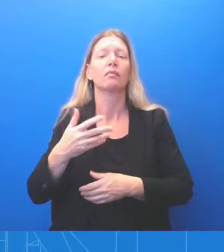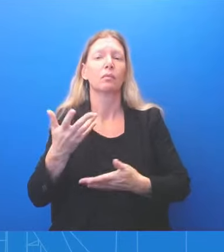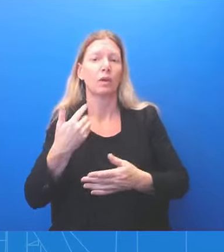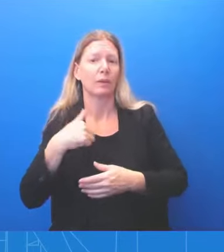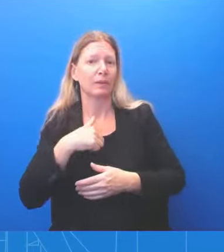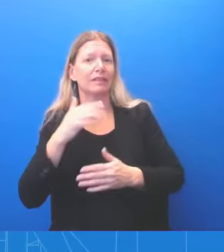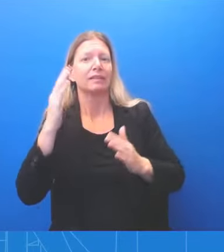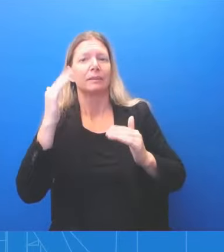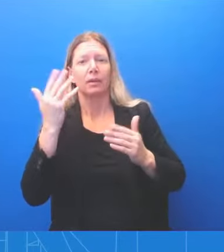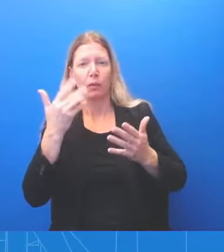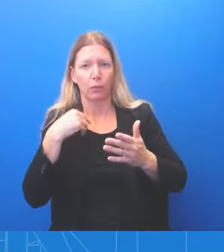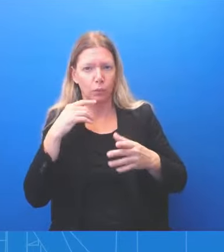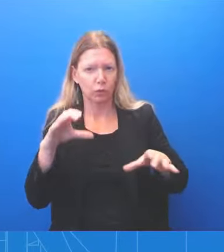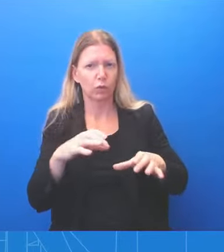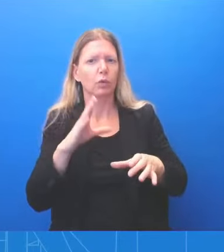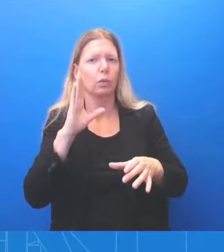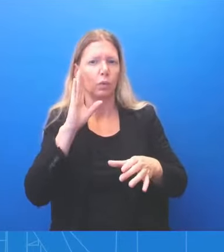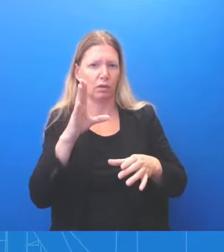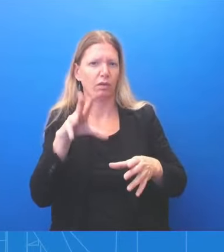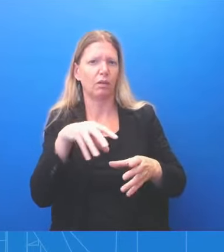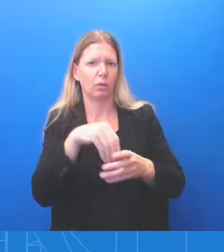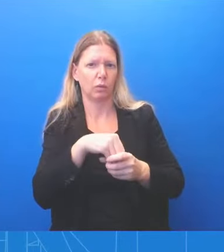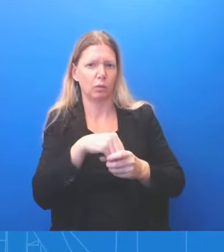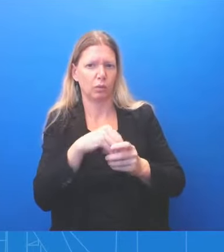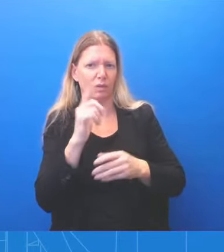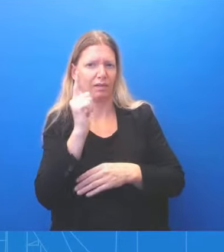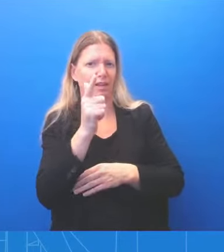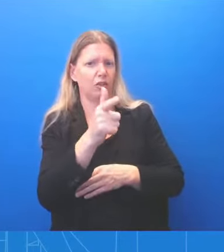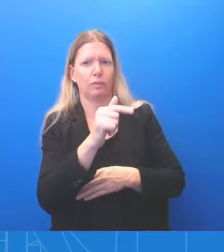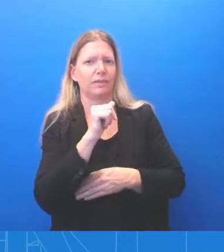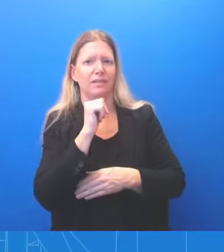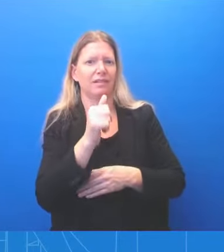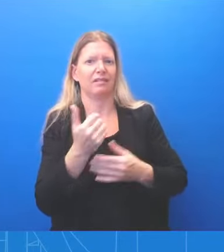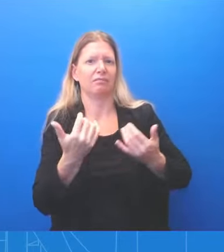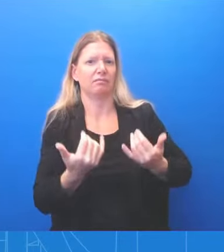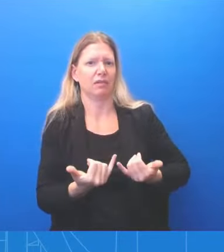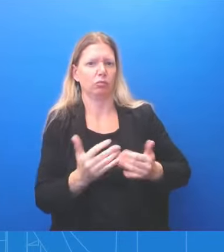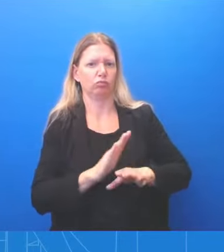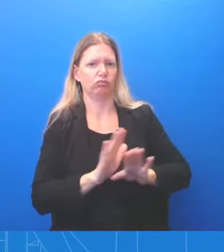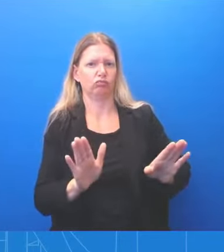I just don't want to get ahead of that at this time. The Press: Last one. While you were gone, there was a report that you guys were considering a meeting